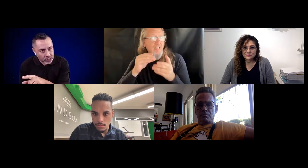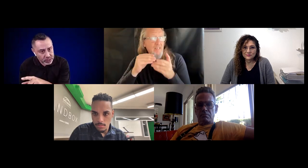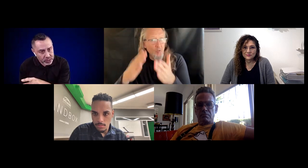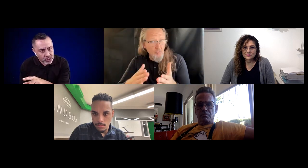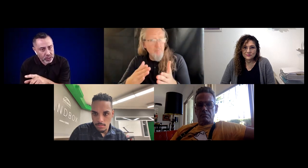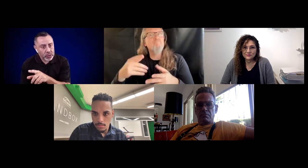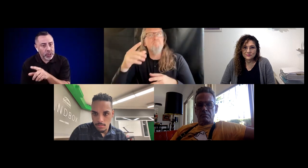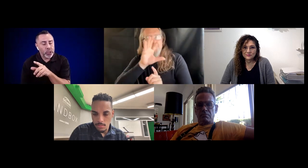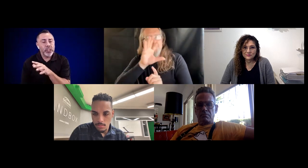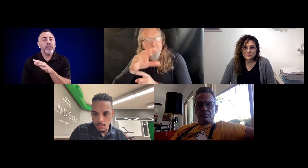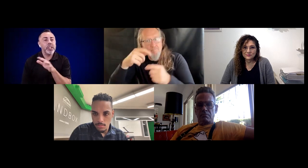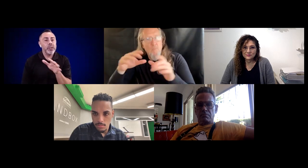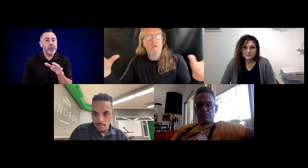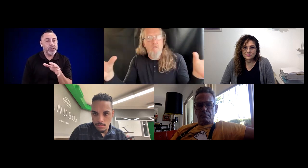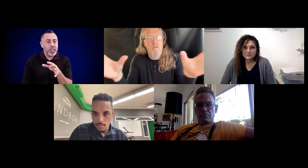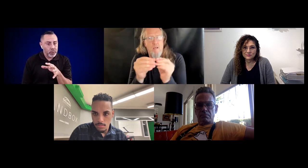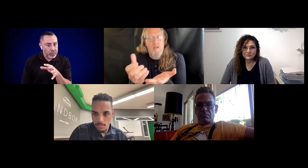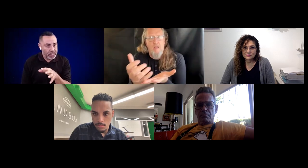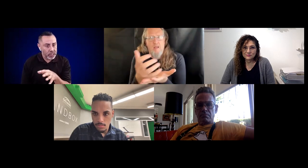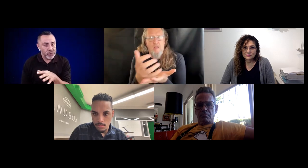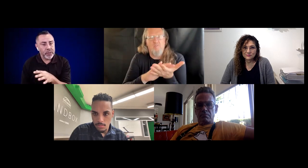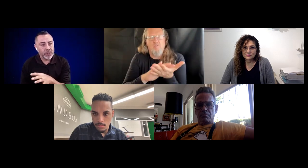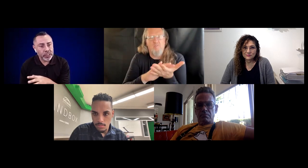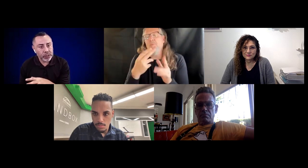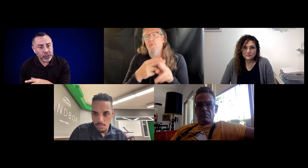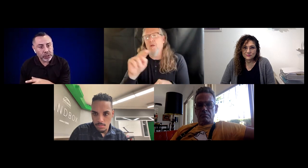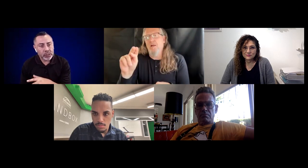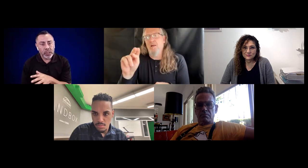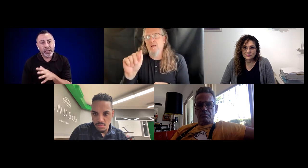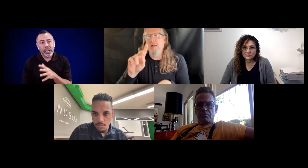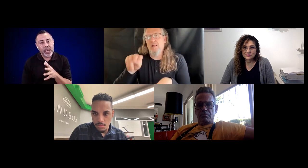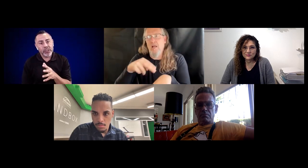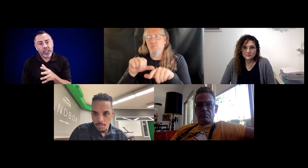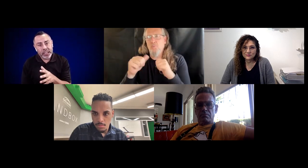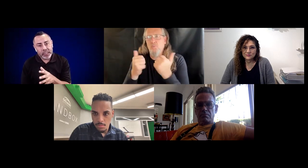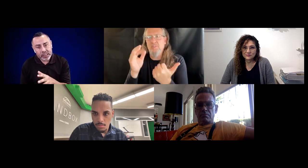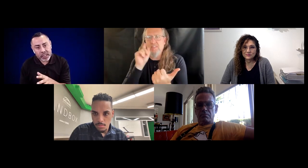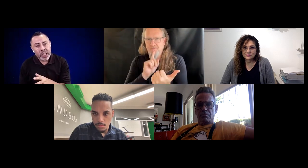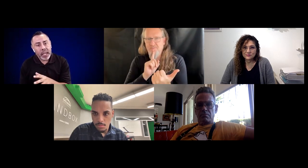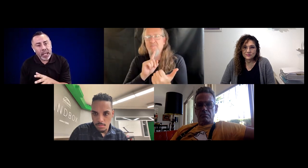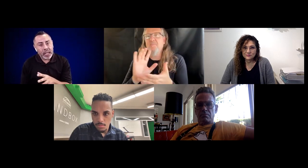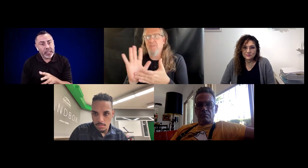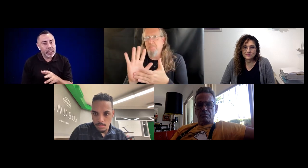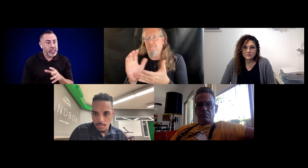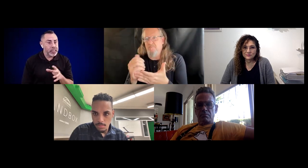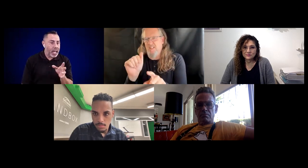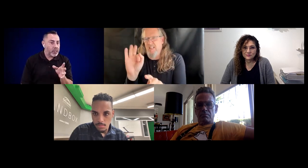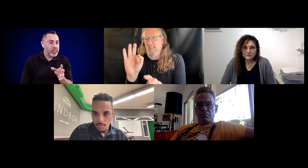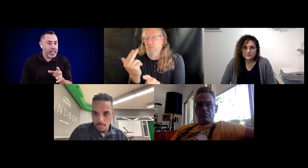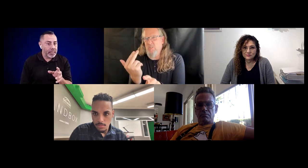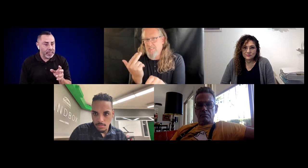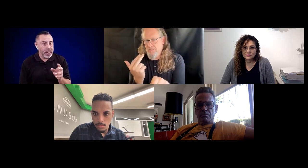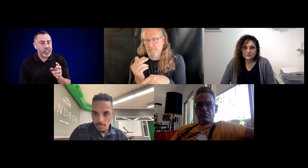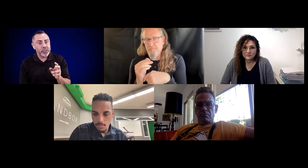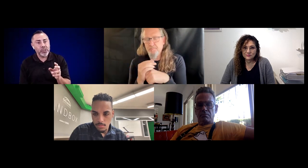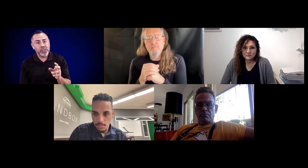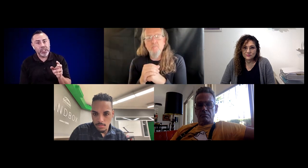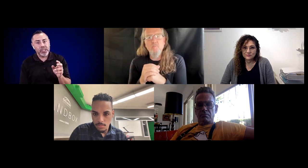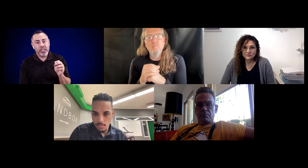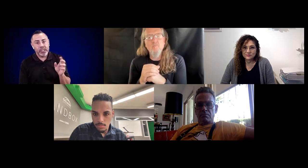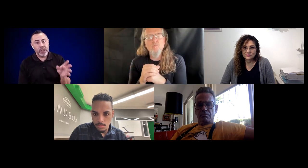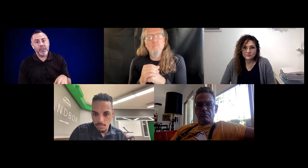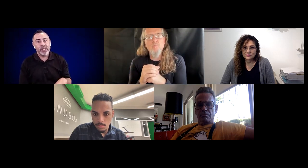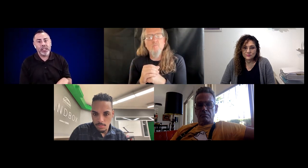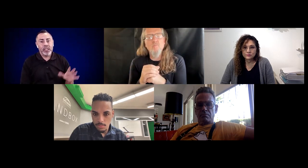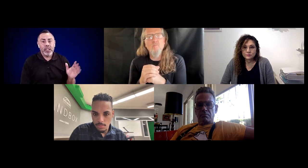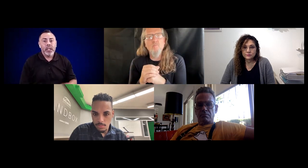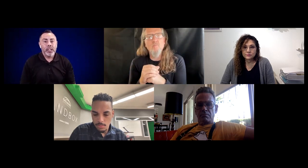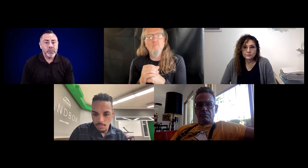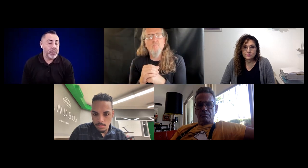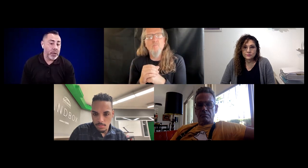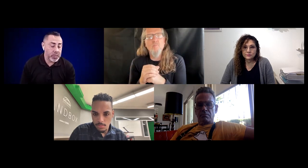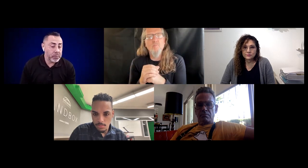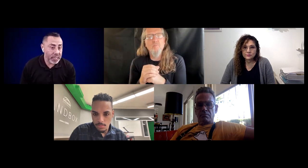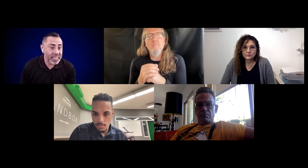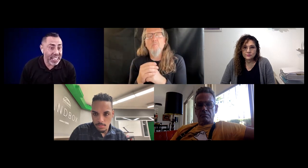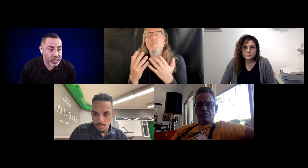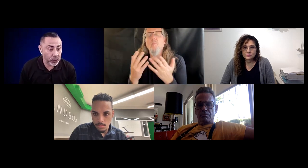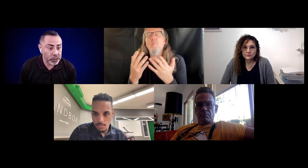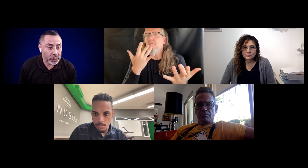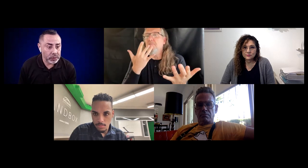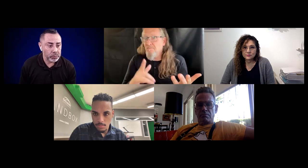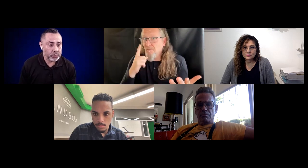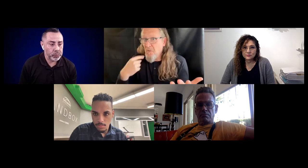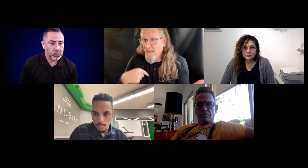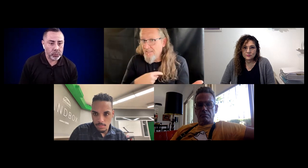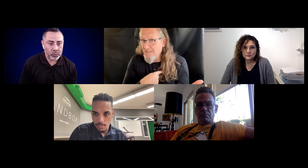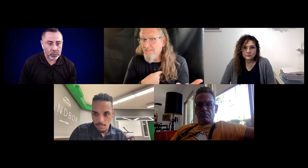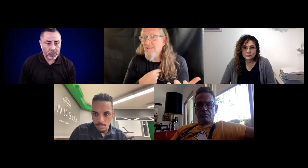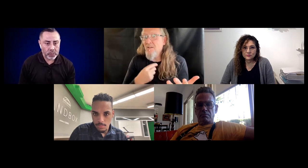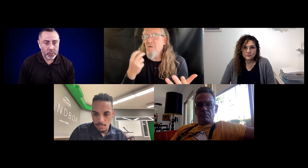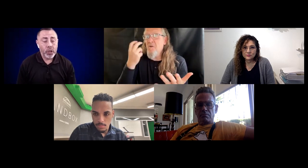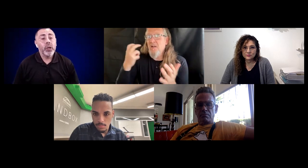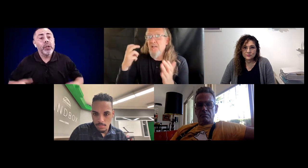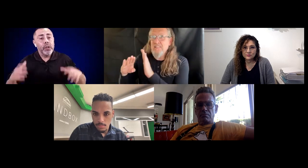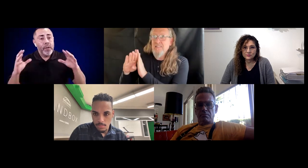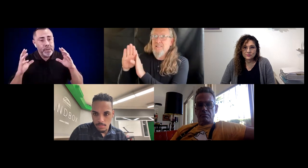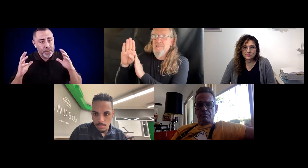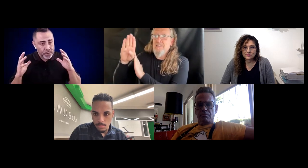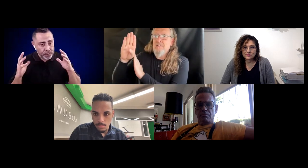They were gathered, collected, and it's housed at the National Association of the Deaf, and if that was done back in 1913